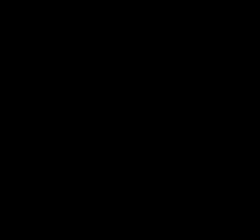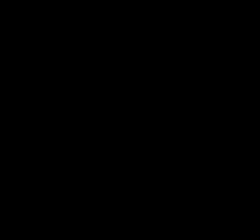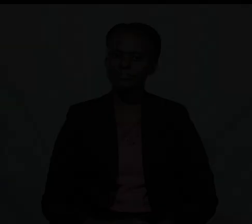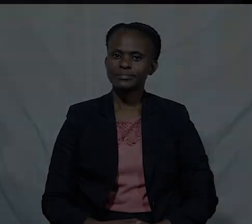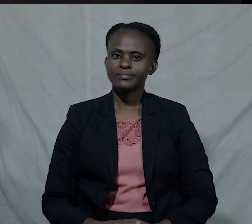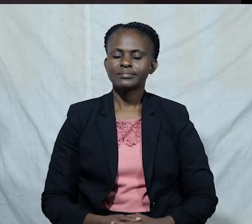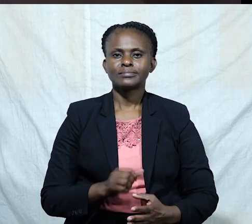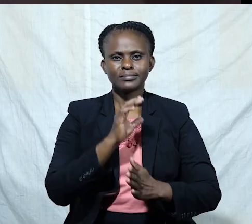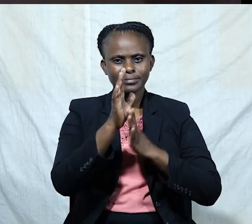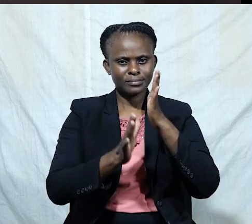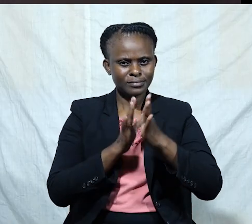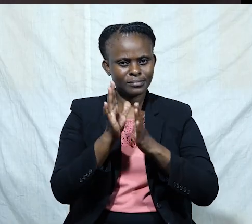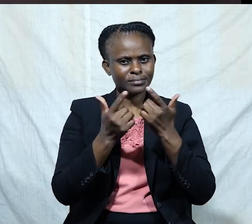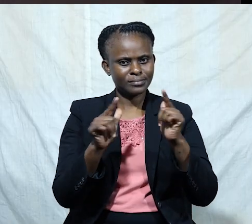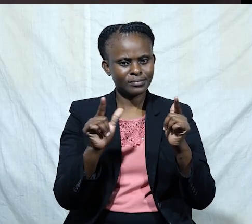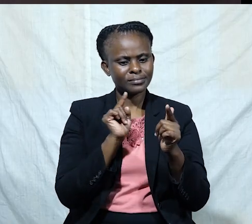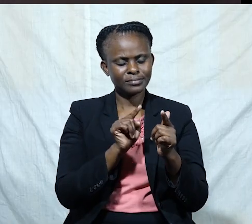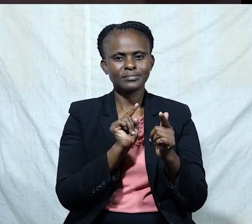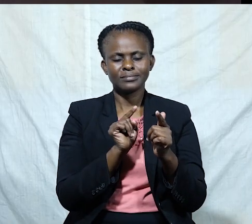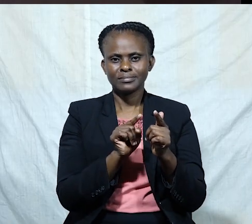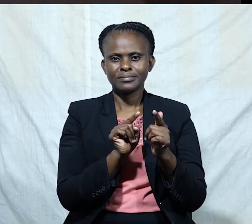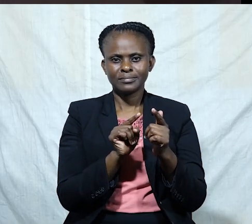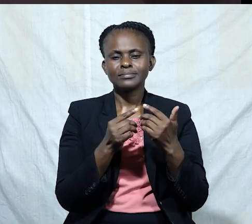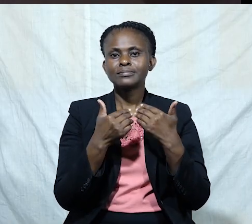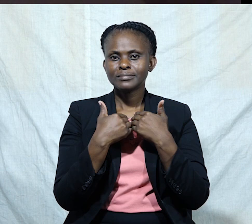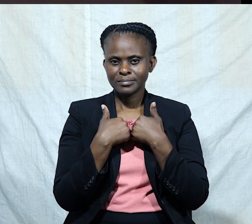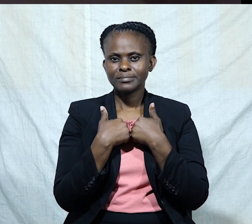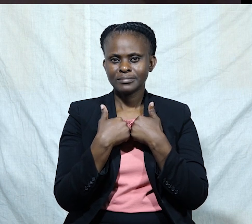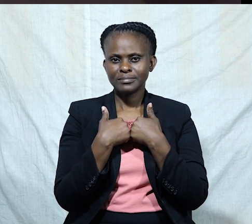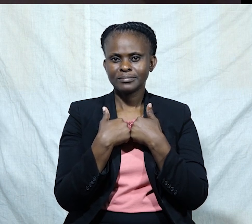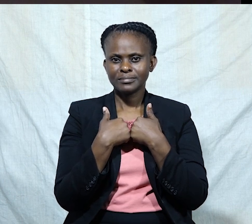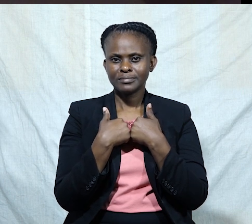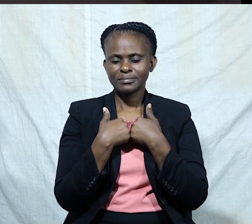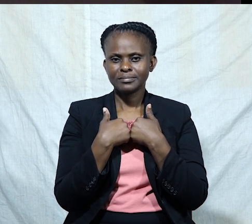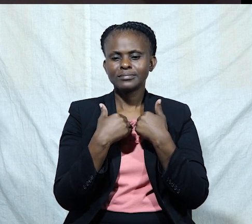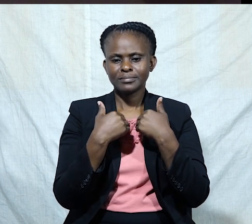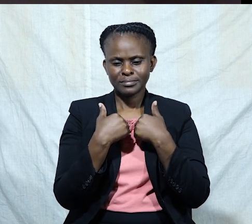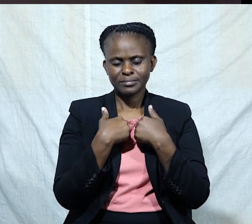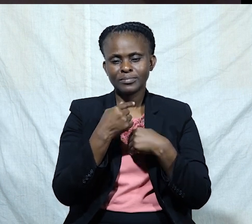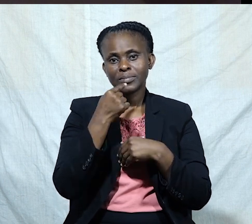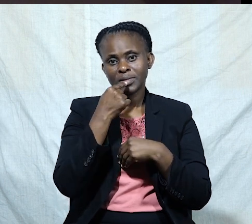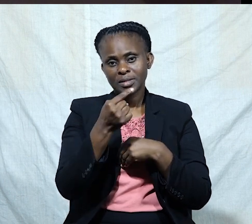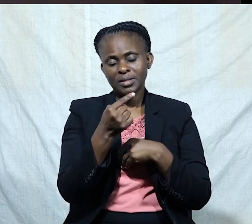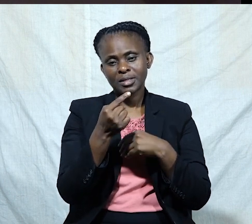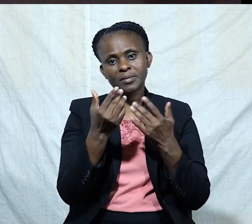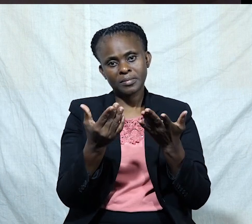Now sign language has the, I would say, unfortunate needs of